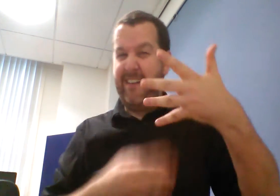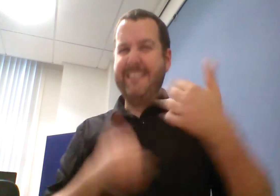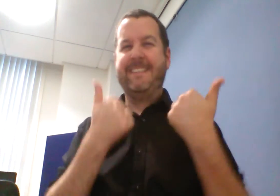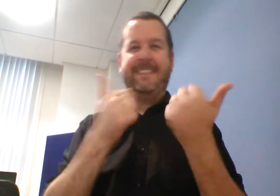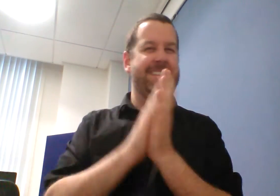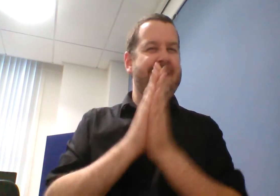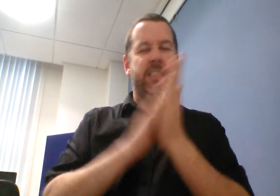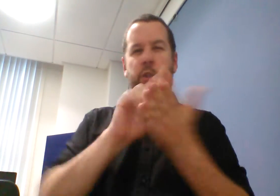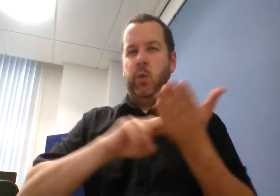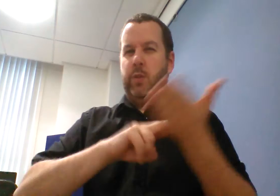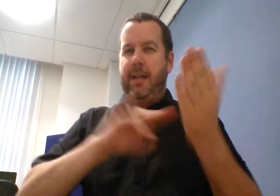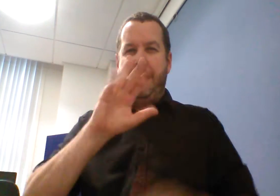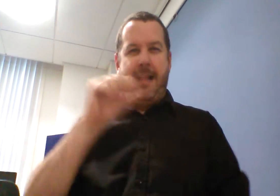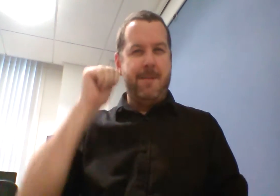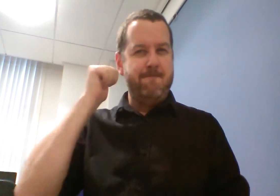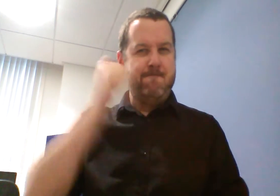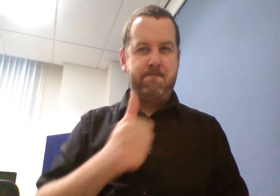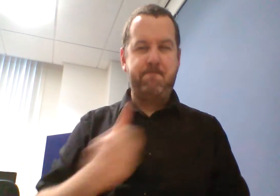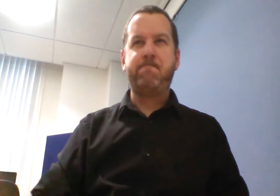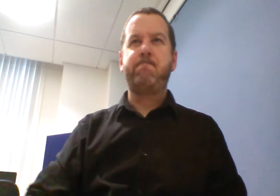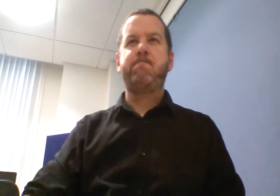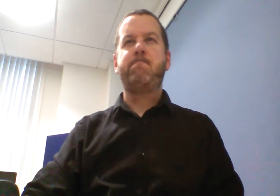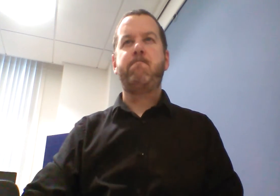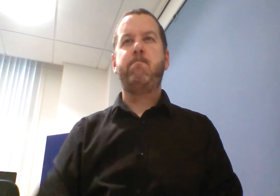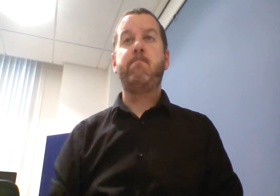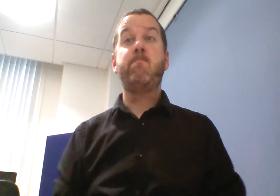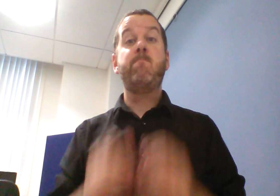It's just a really great language to use.